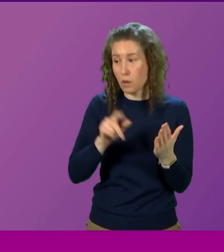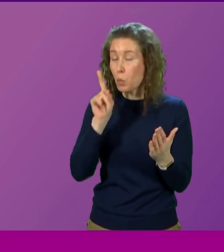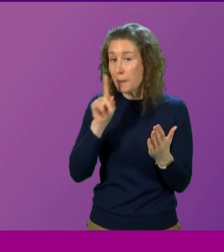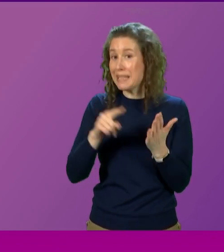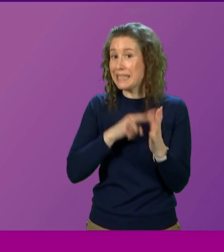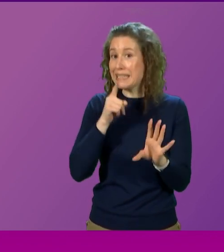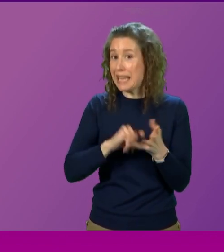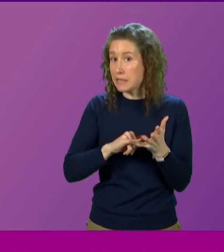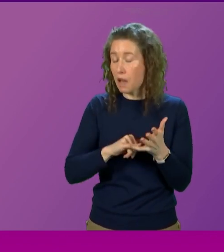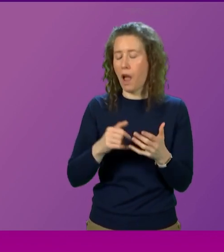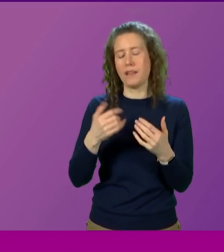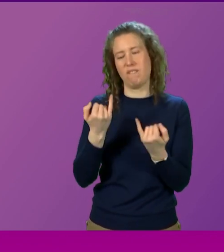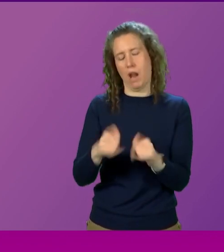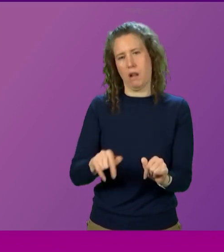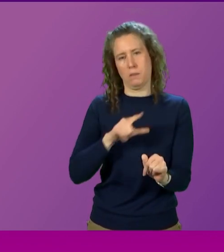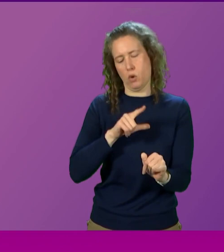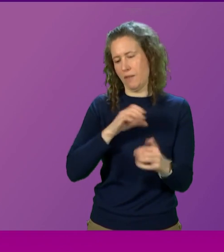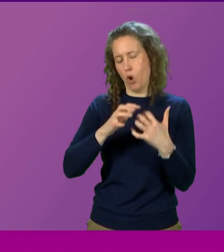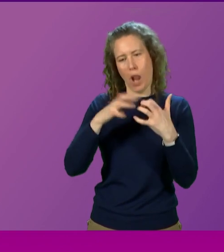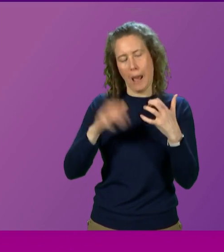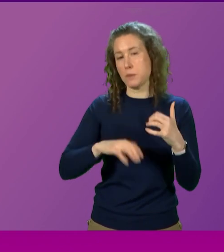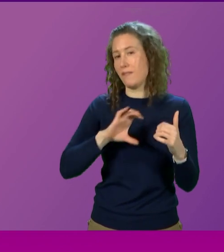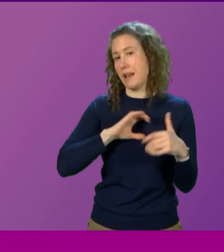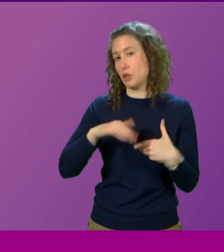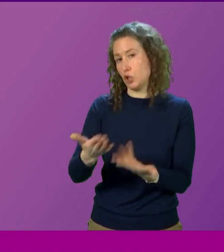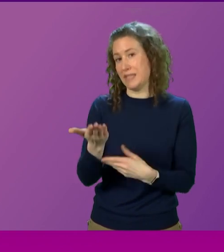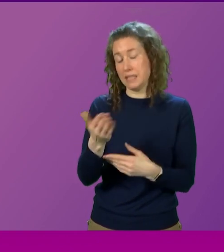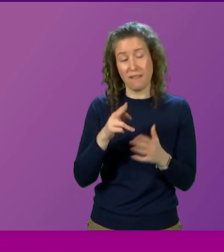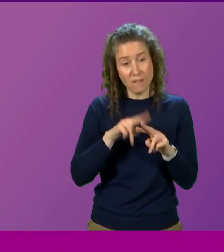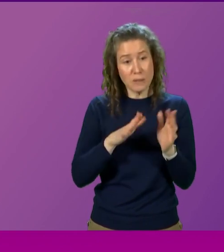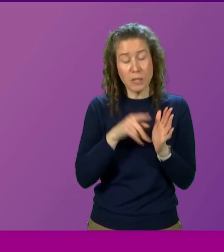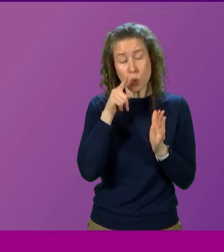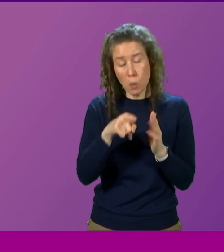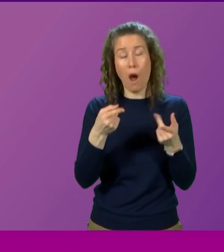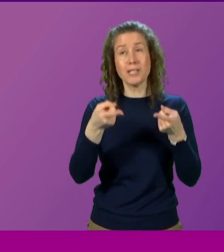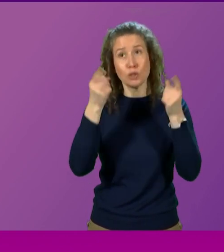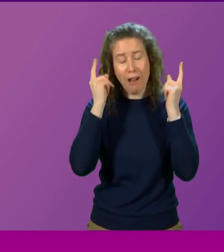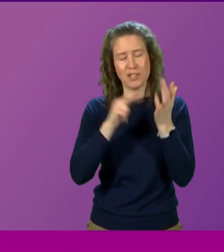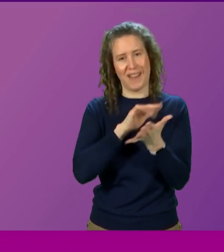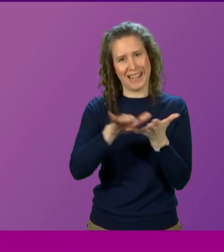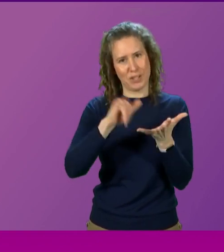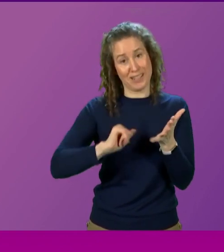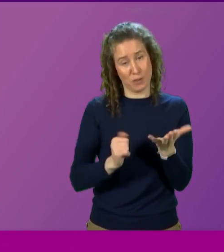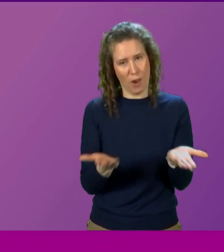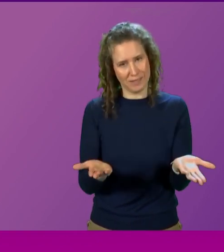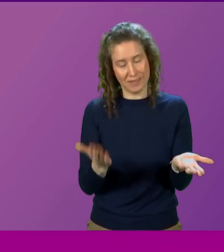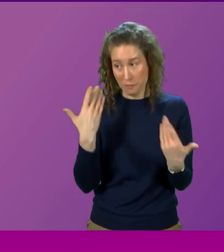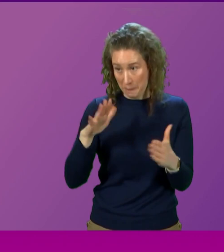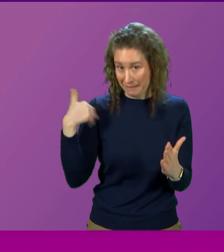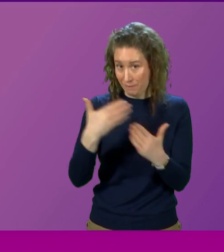by the collapse of cancer services. The First Minister is in charge of NHS services in Scotland, and has been for 15 years.